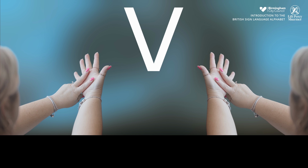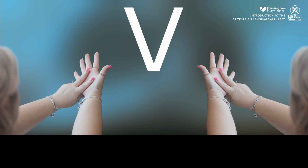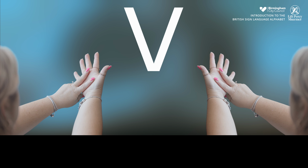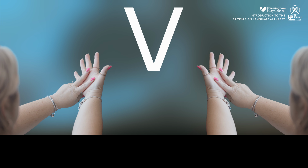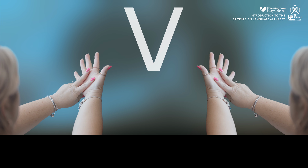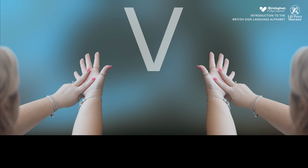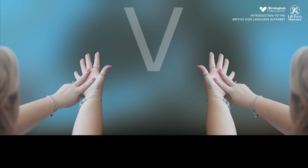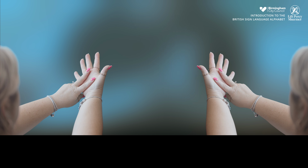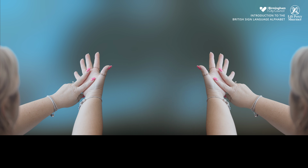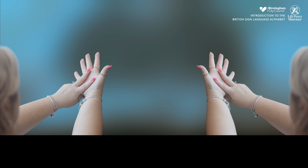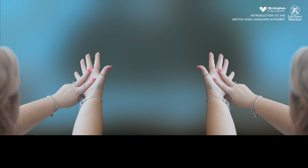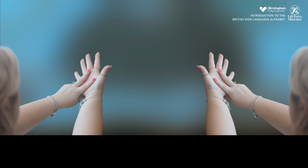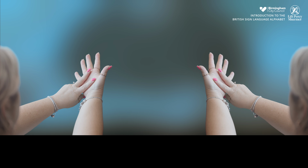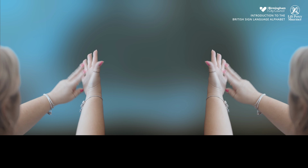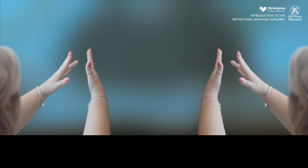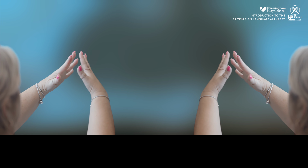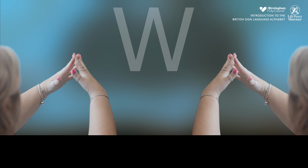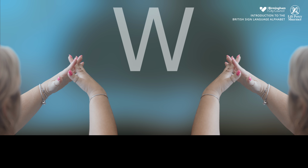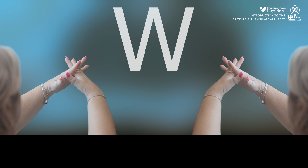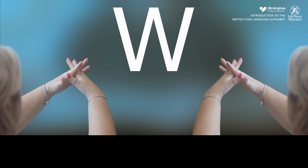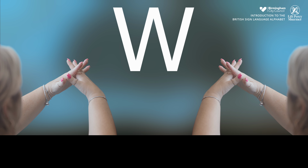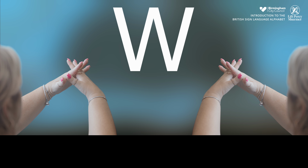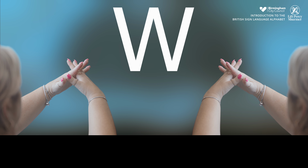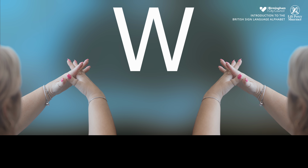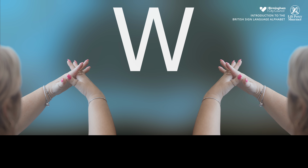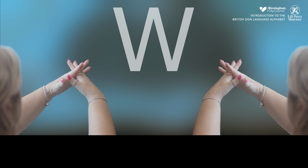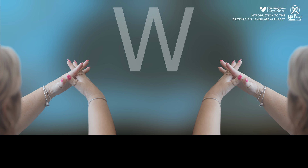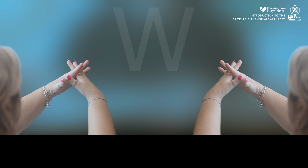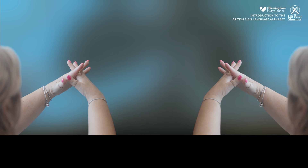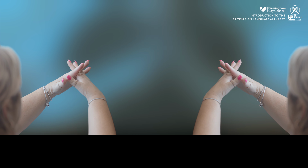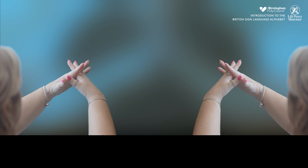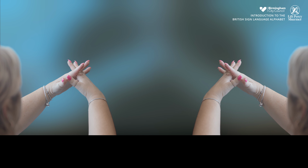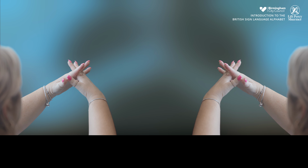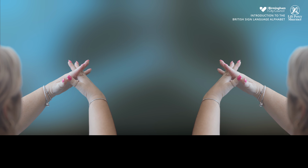V W